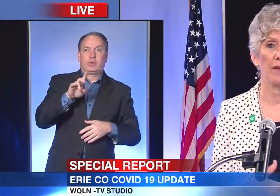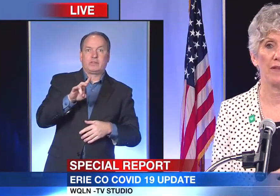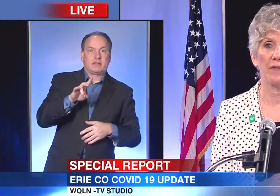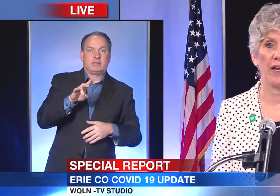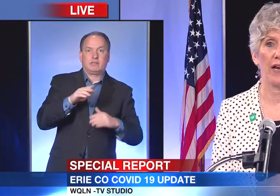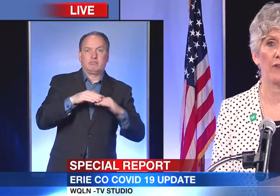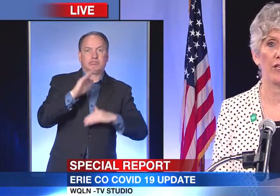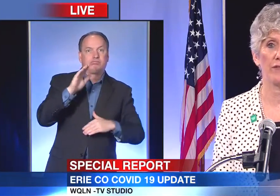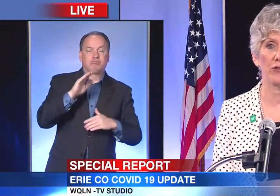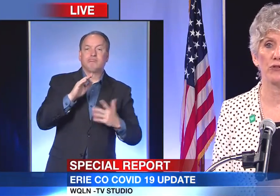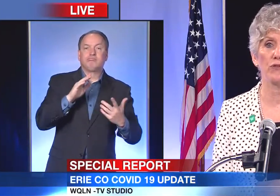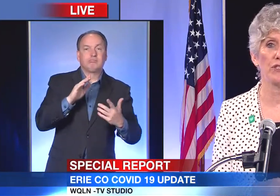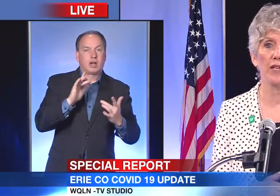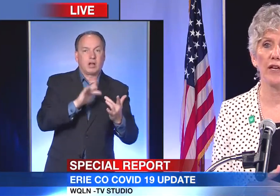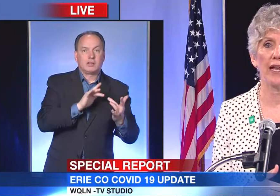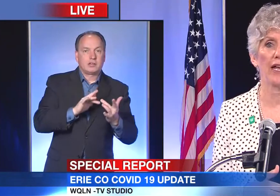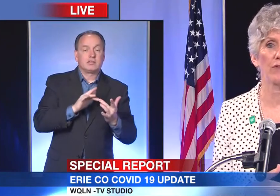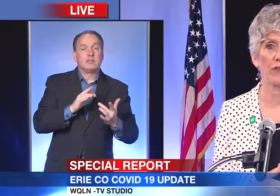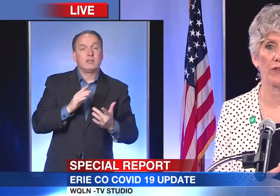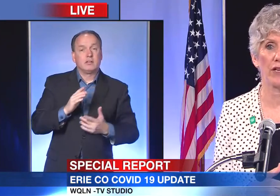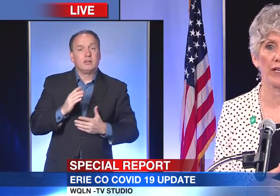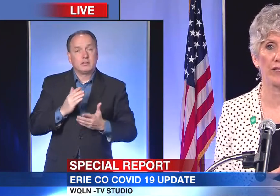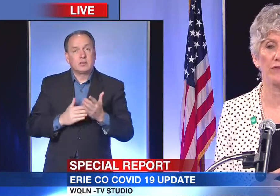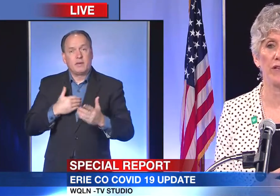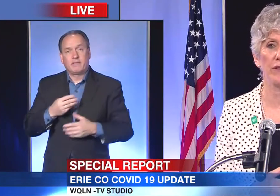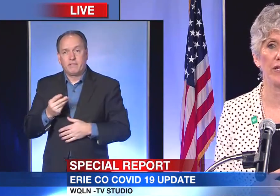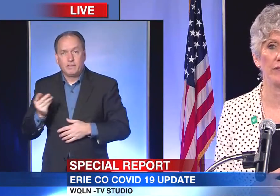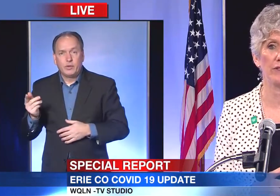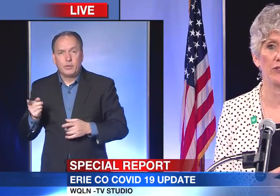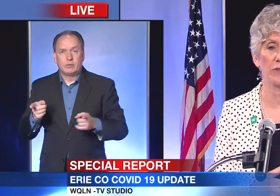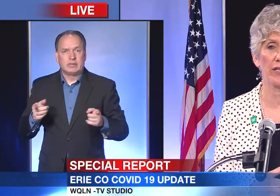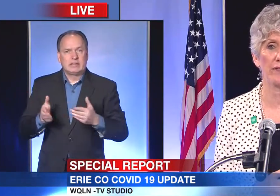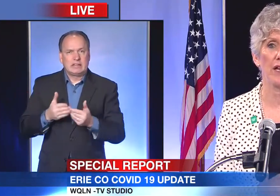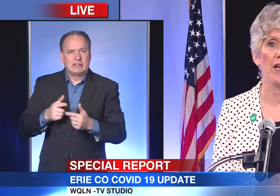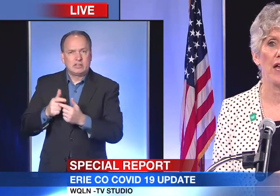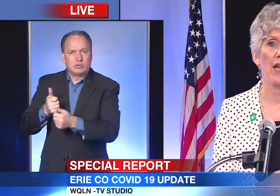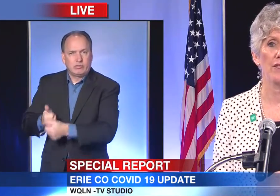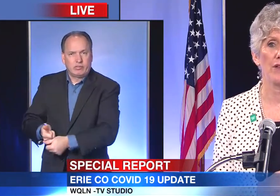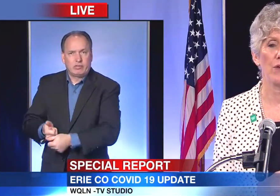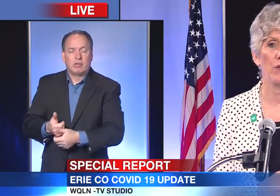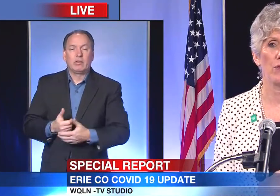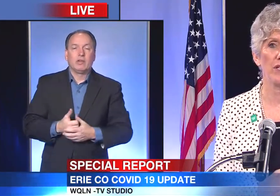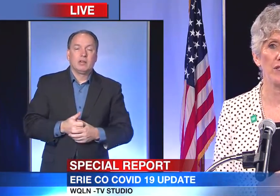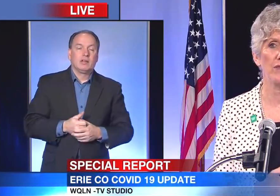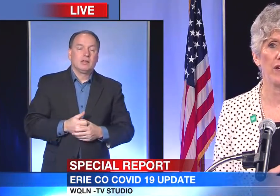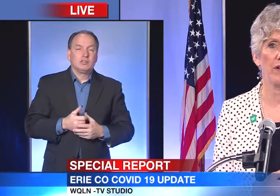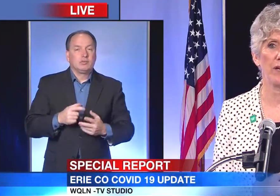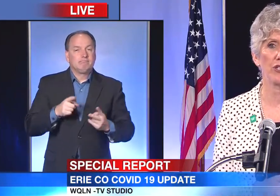HAD UP TO I THINK CLOSE TO 27 OR MORE CONTACTS, AND THEN WE'VE HAD OTHER INDIVIDUALS WHO JUST HAD A HANDFUL OF CONTACTS, VERY